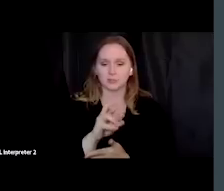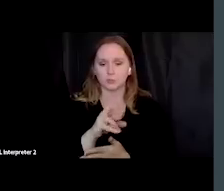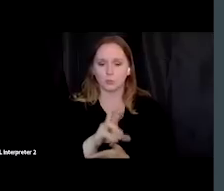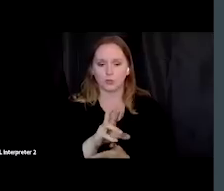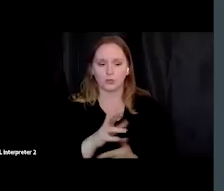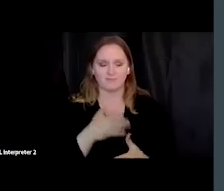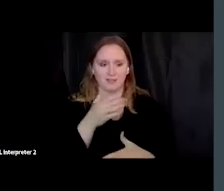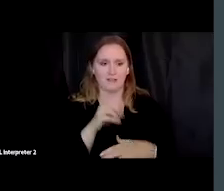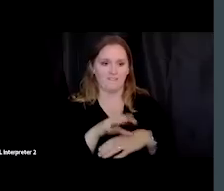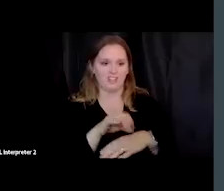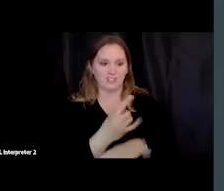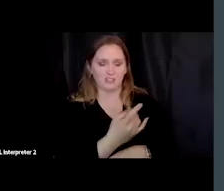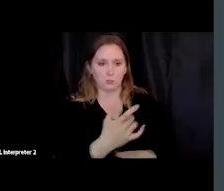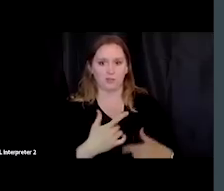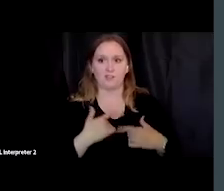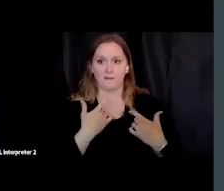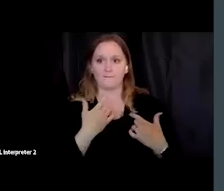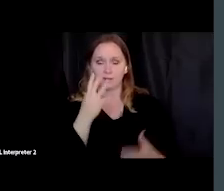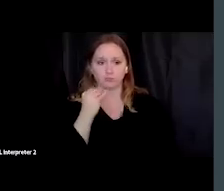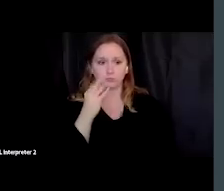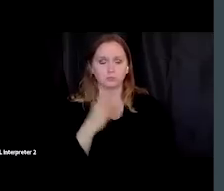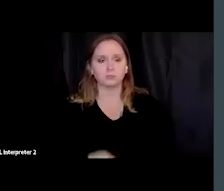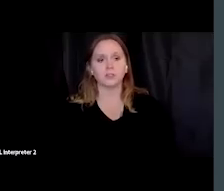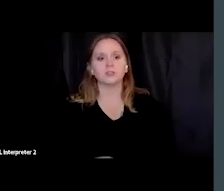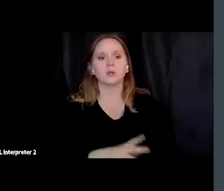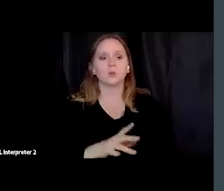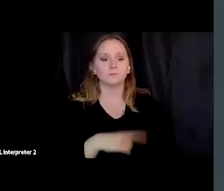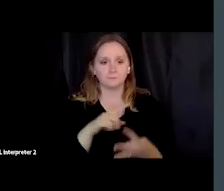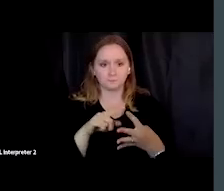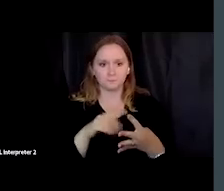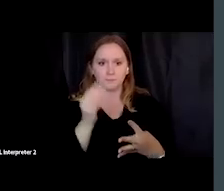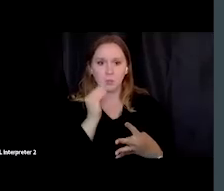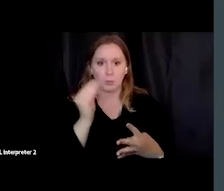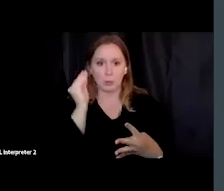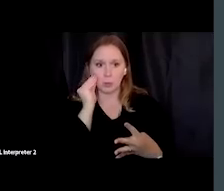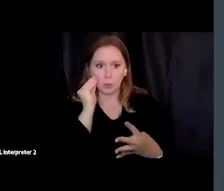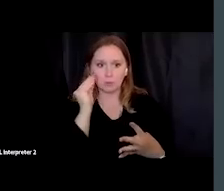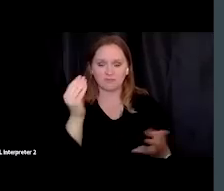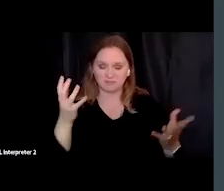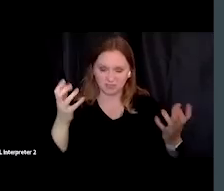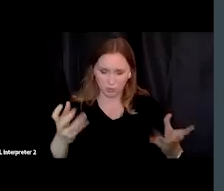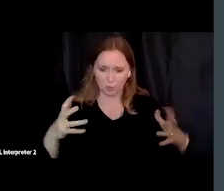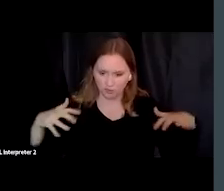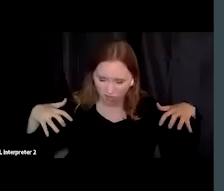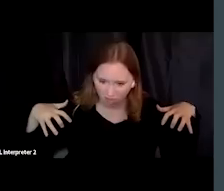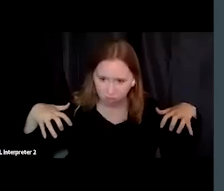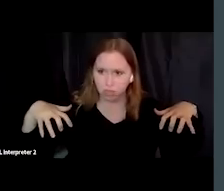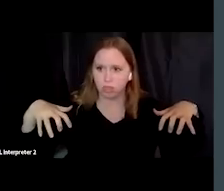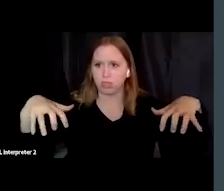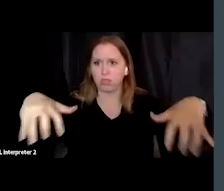So for example, a home that has so many things that a person, an individual cannot easily go from one room to the other that they just can't access